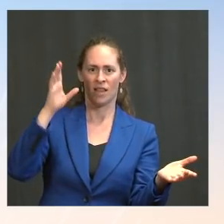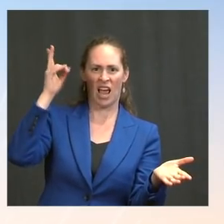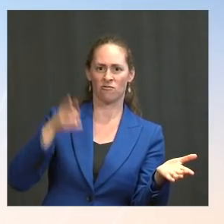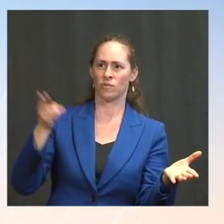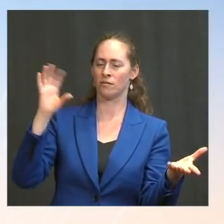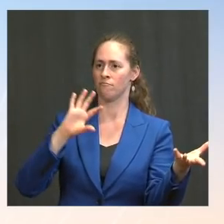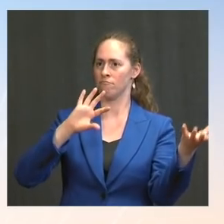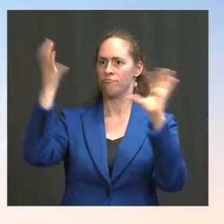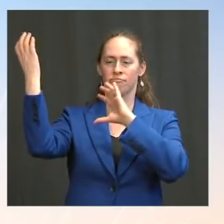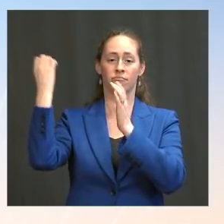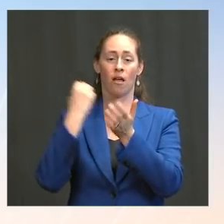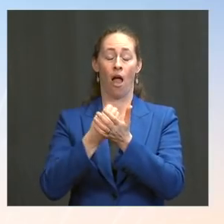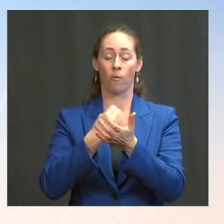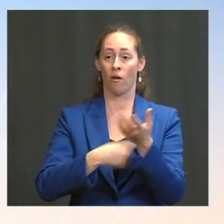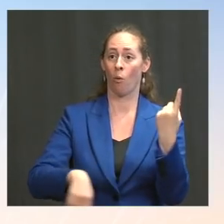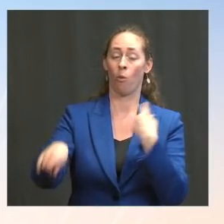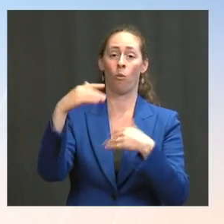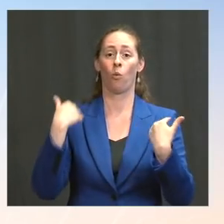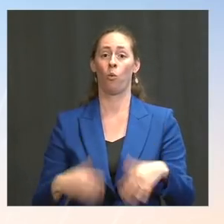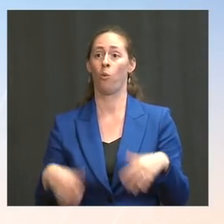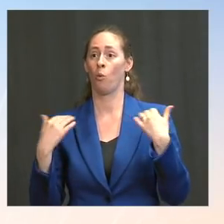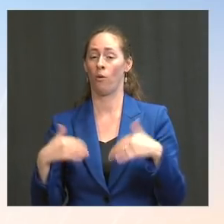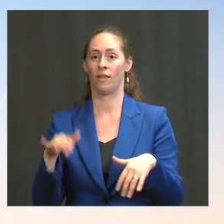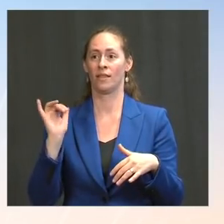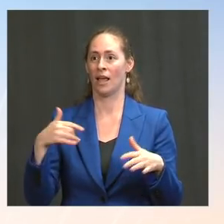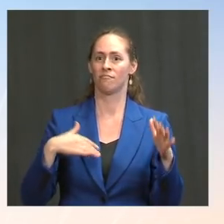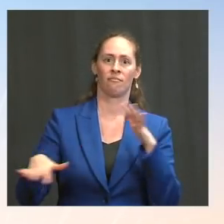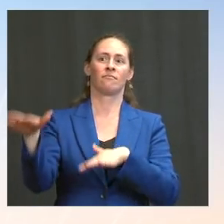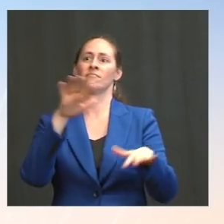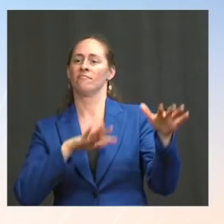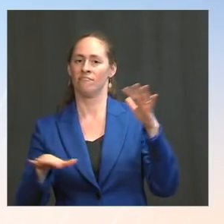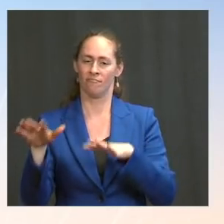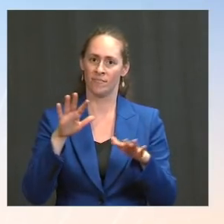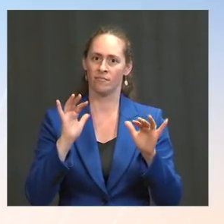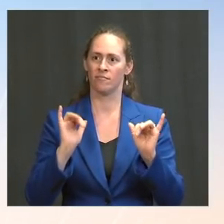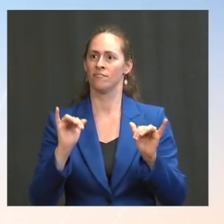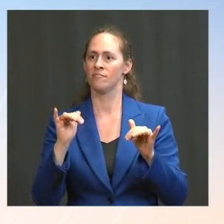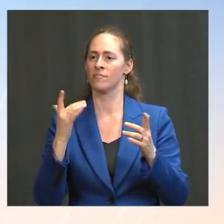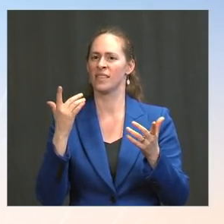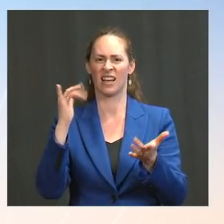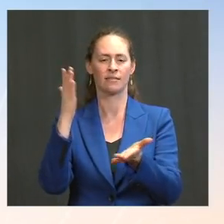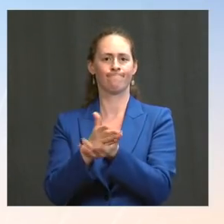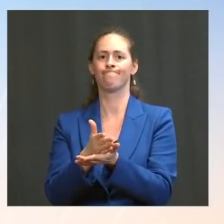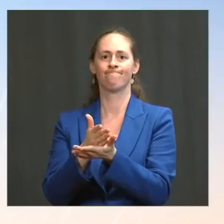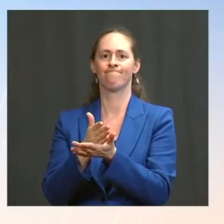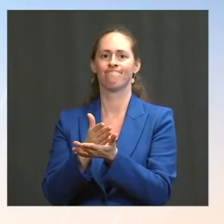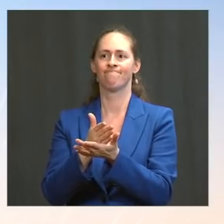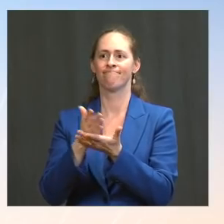that cratered production and has created huge supply chain challenges